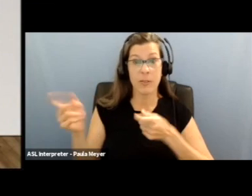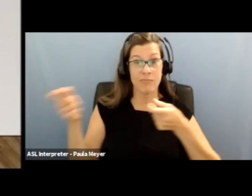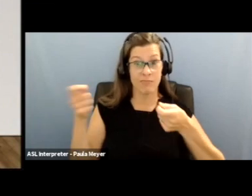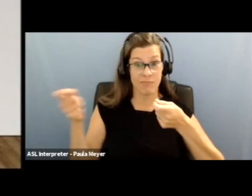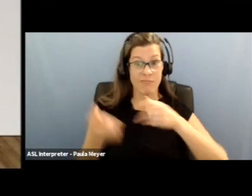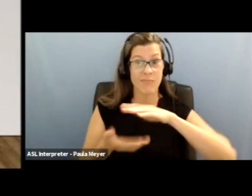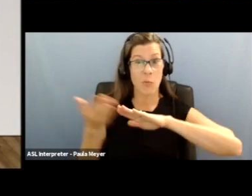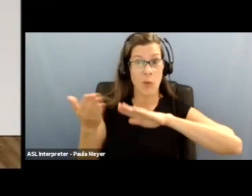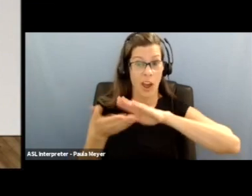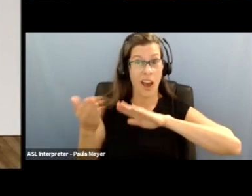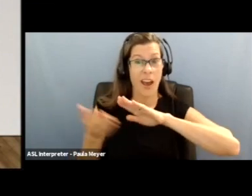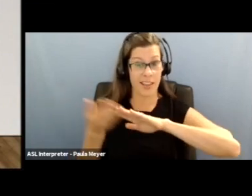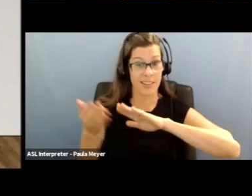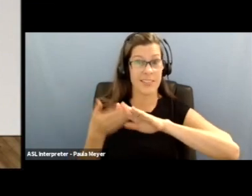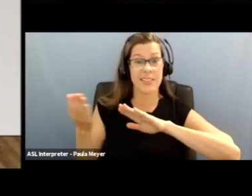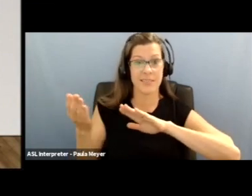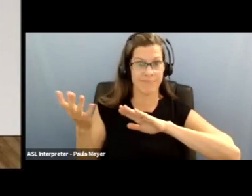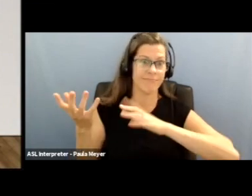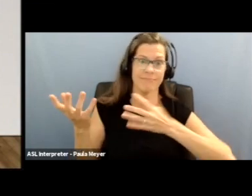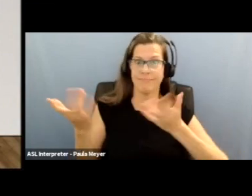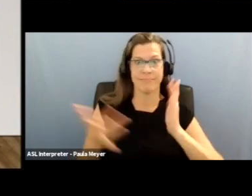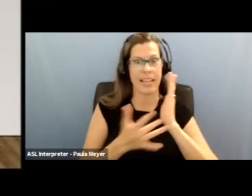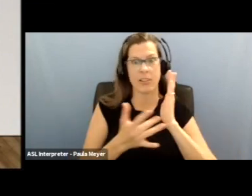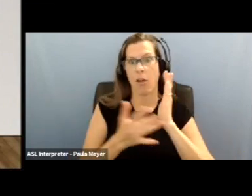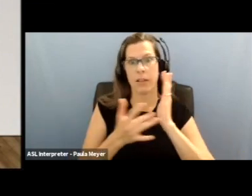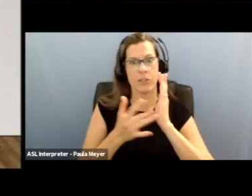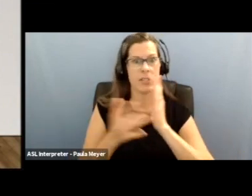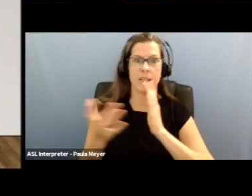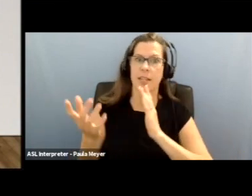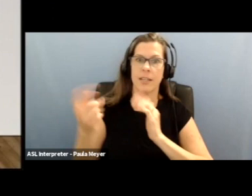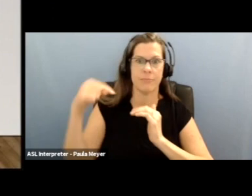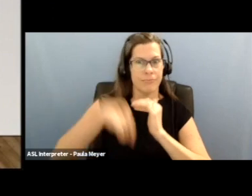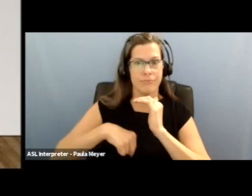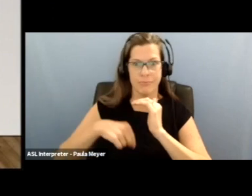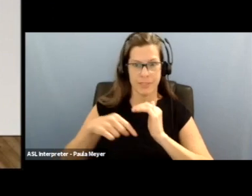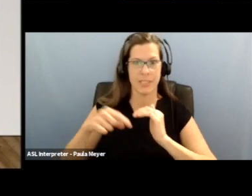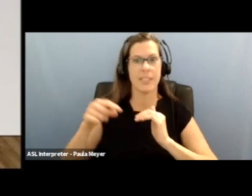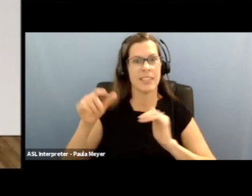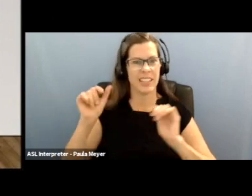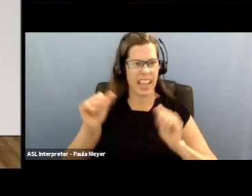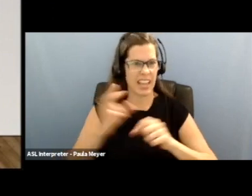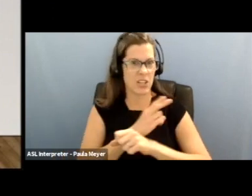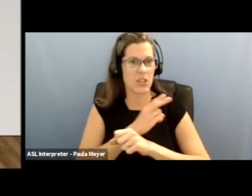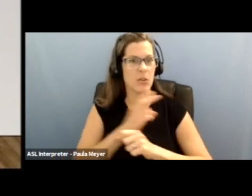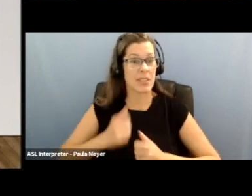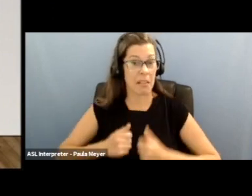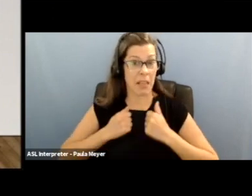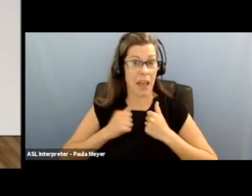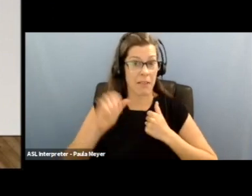we will share the transcripts of those videos in the chat box and you can utilize the Live Closed Captions, and we will be sharing a captioned